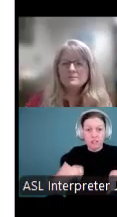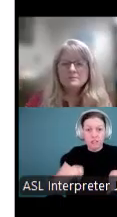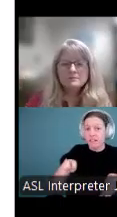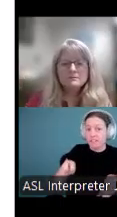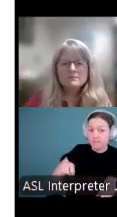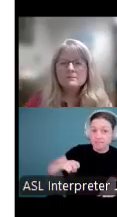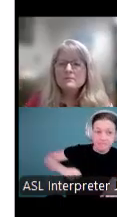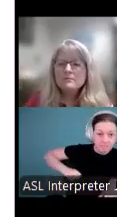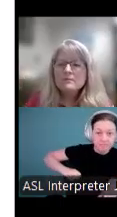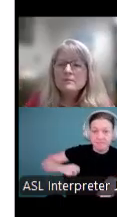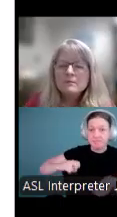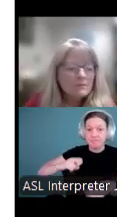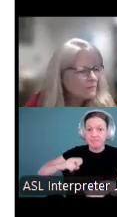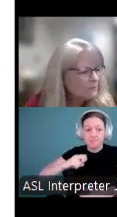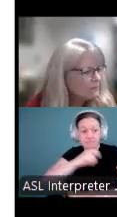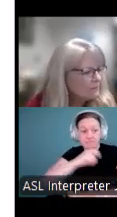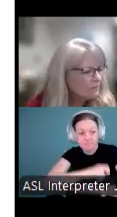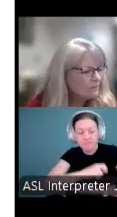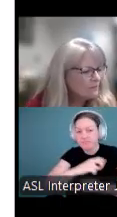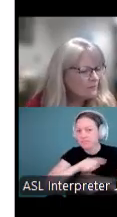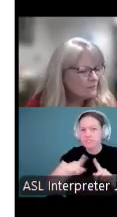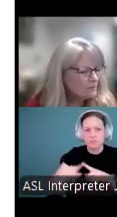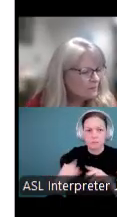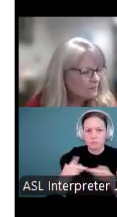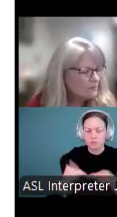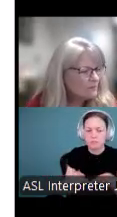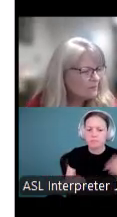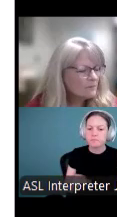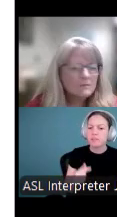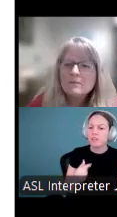Curt Phillips: I was going to say Rebecca, also, I'm a Physical Therapist by profession. One of the things